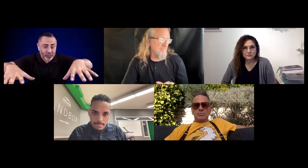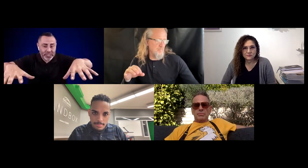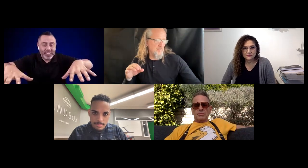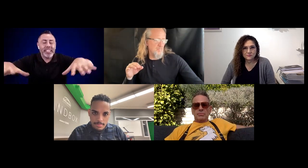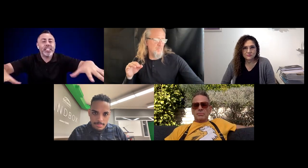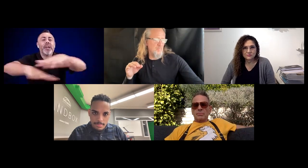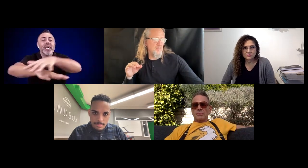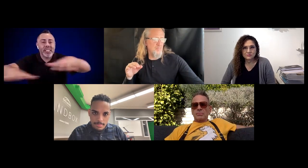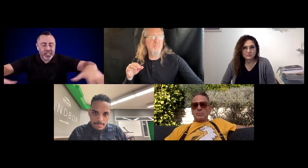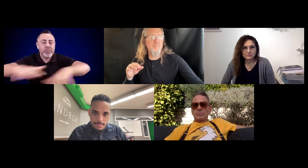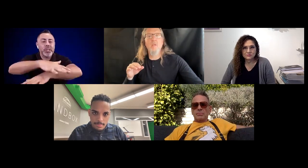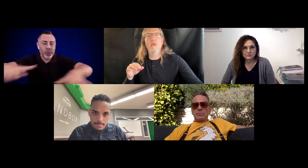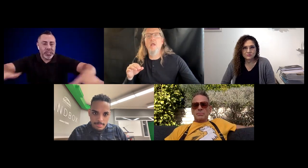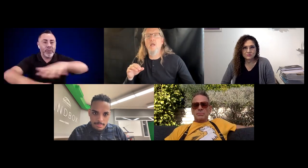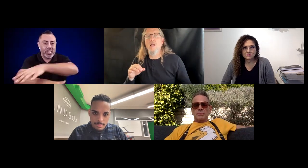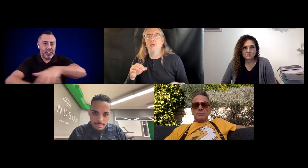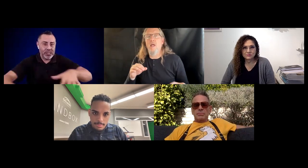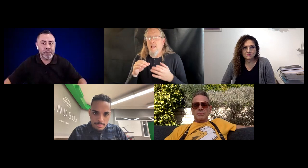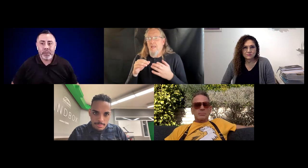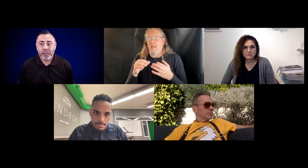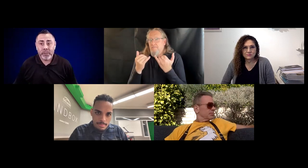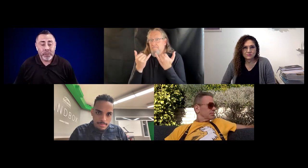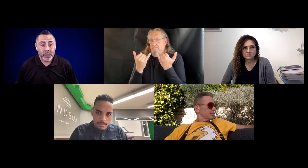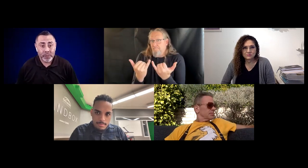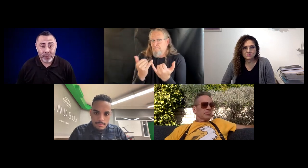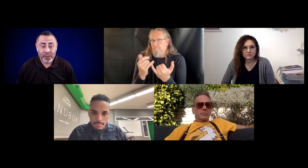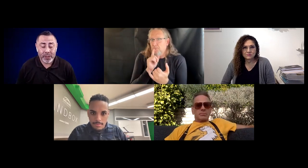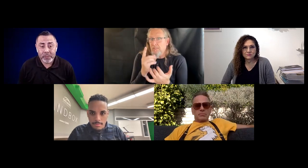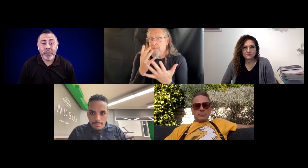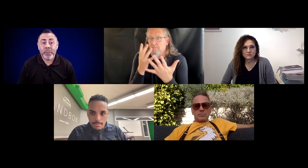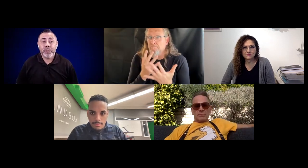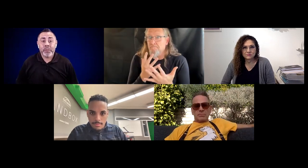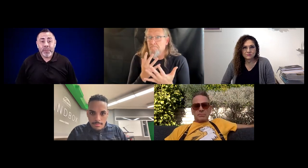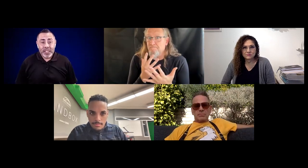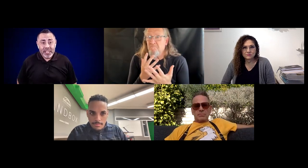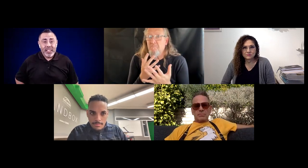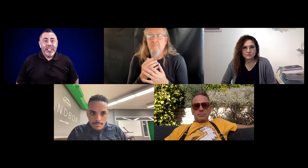In translation between language.